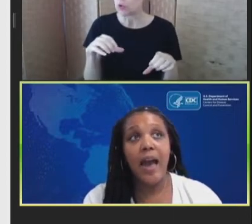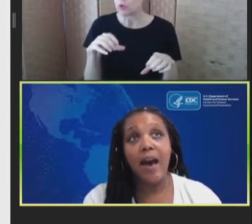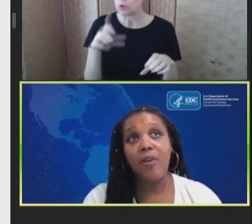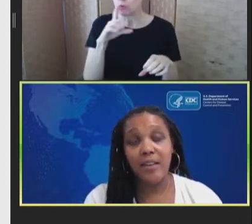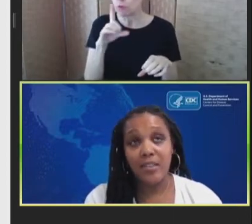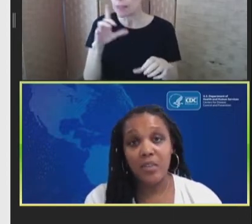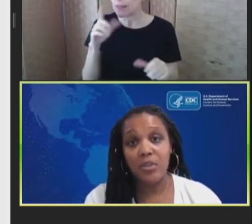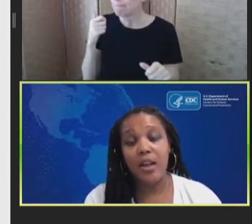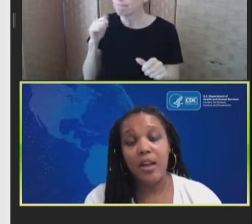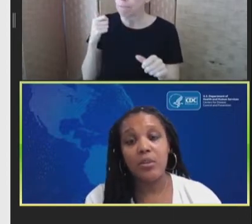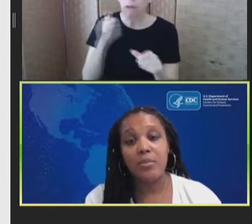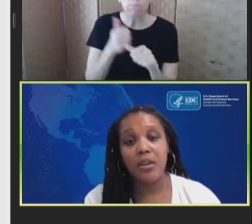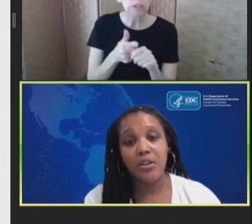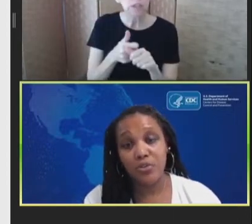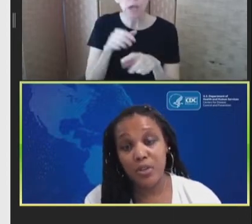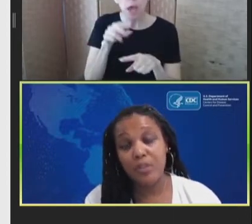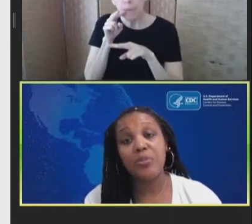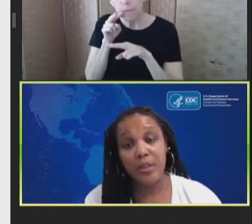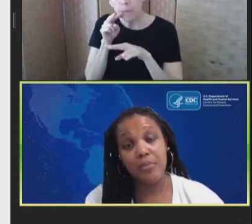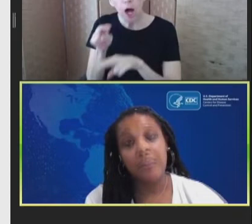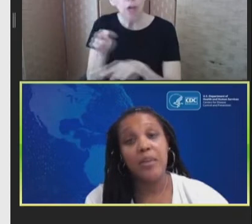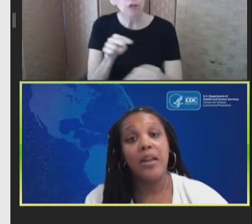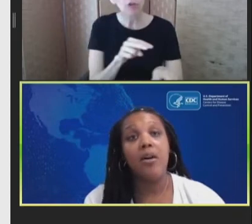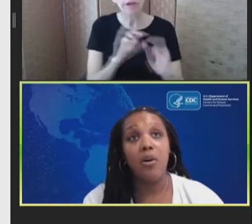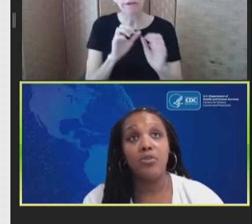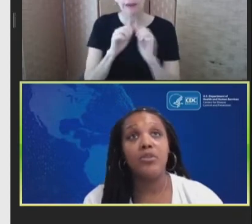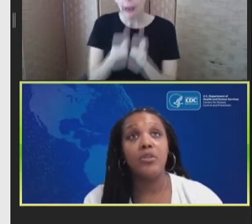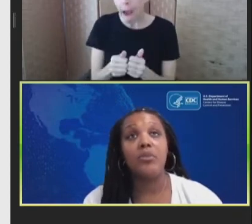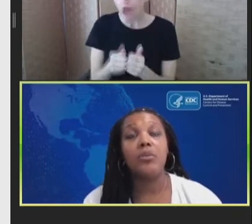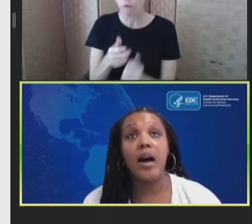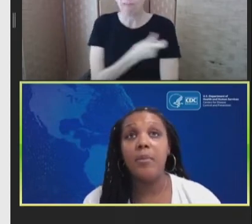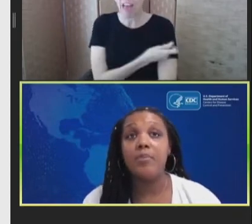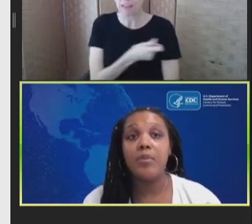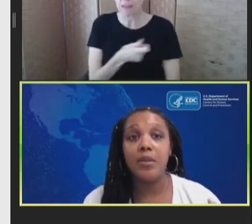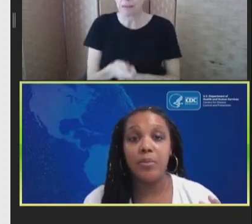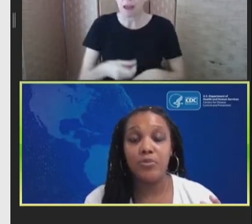how vaccine was not only being distributed, but also you know,